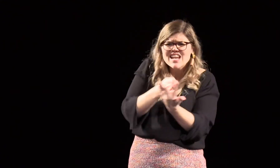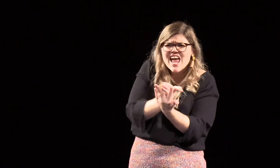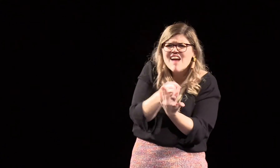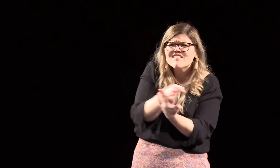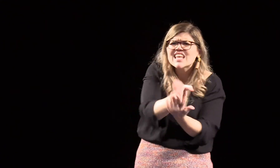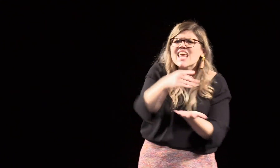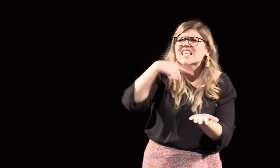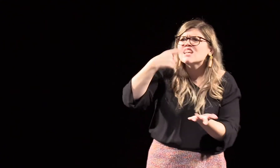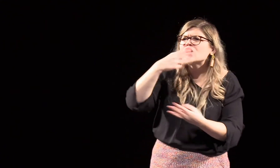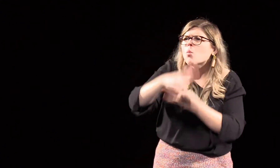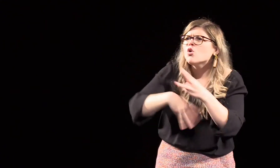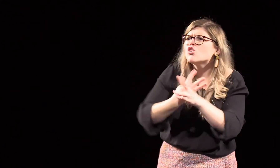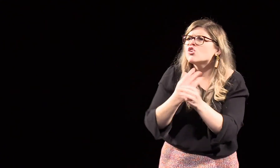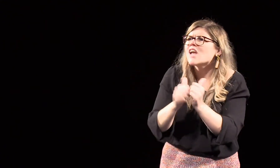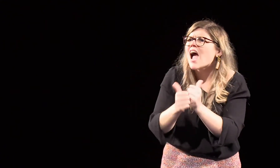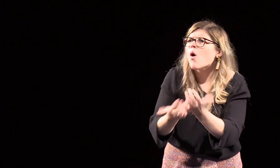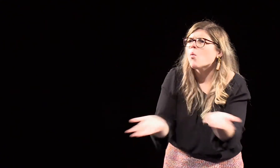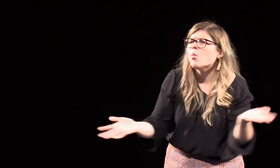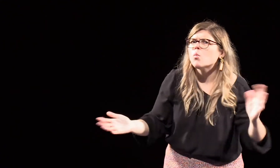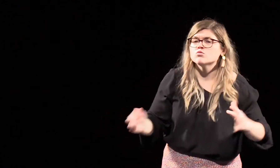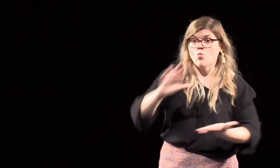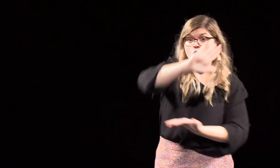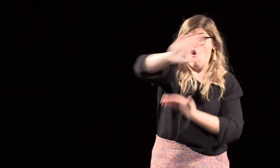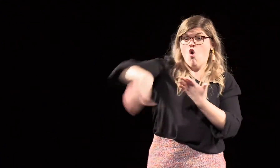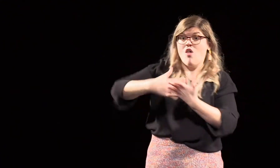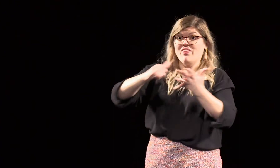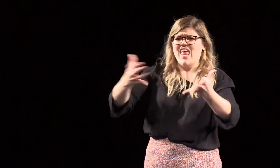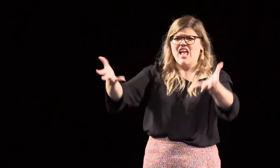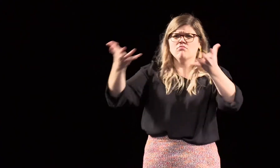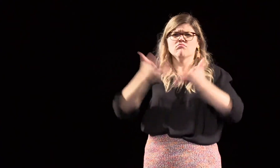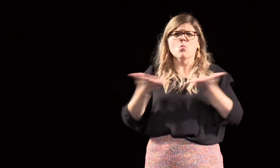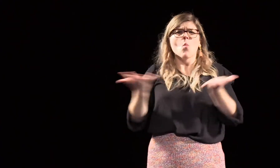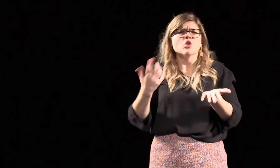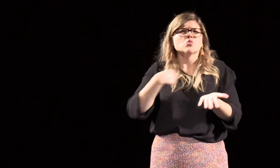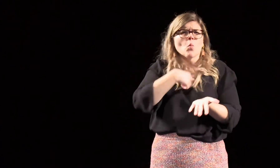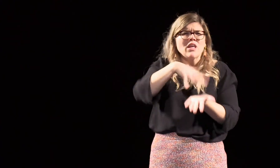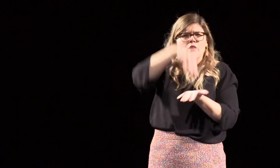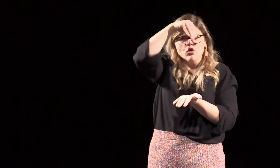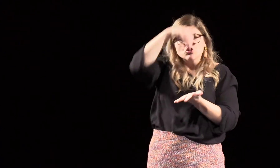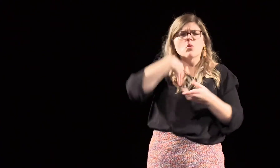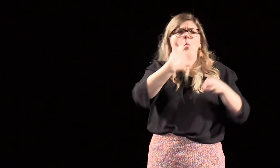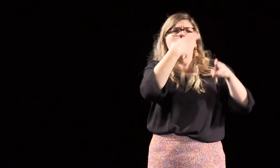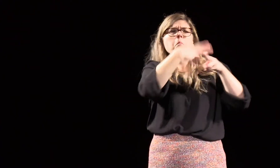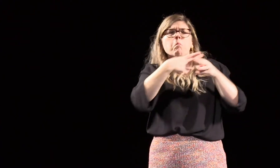and it shows how deaf people navigated the world, especially a hearing world.